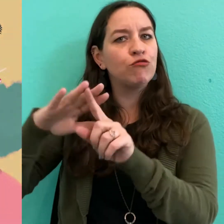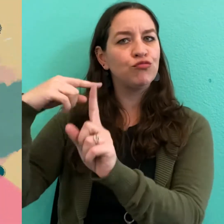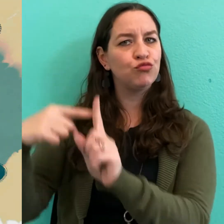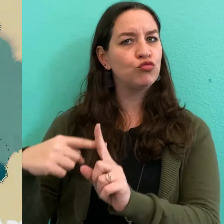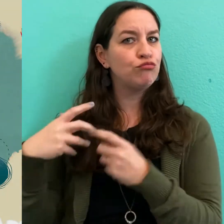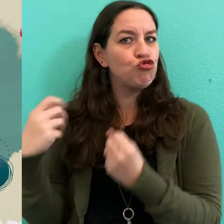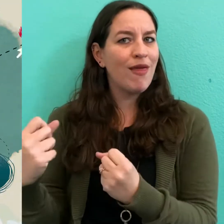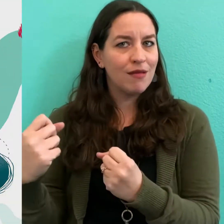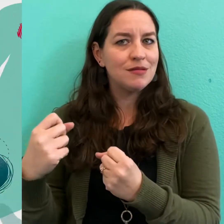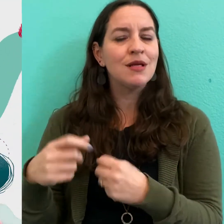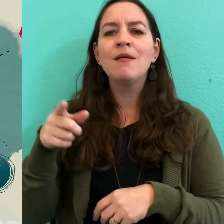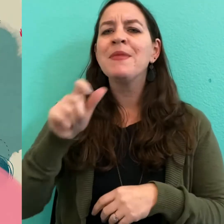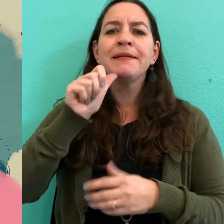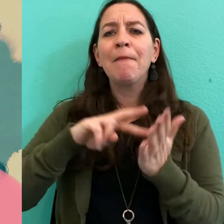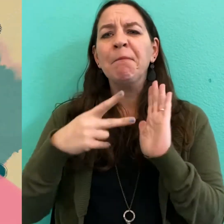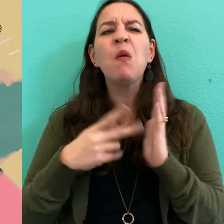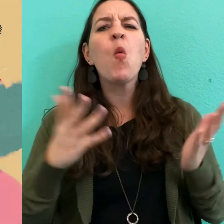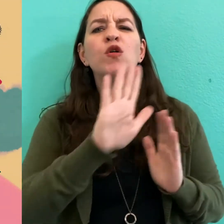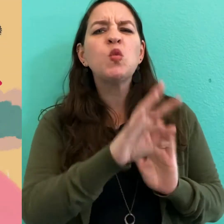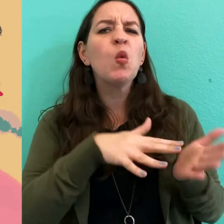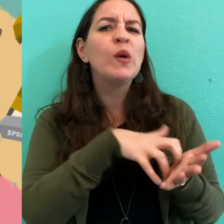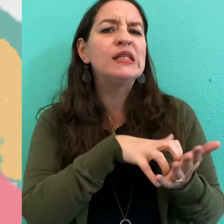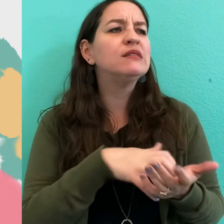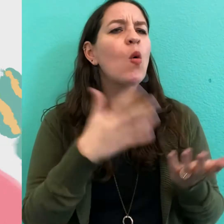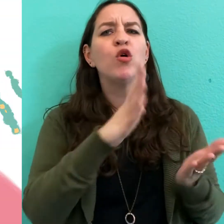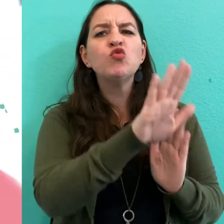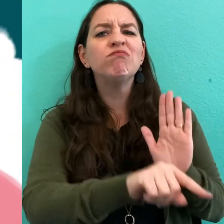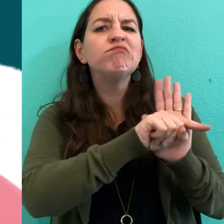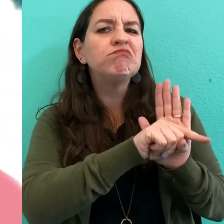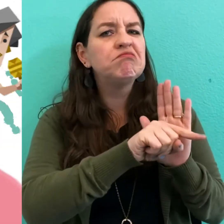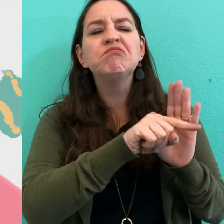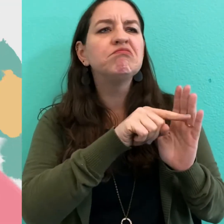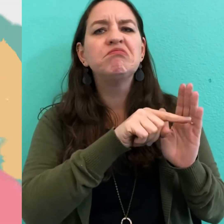meaning it's not trying to identify any flaws or any weaknesses or any areas that might be